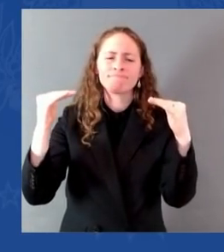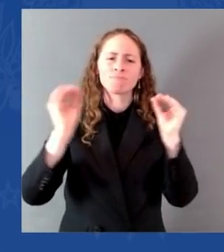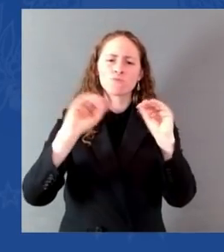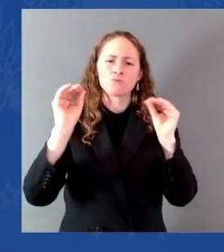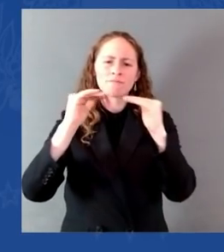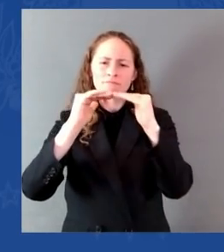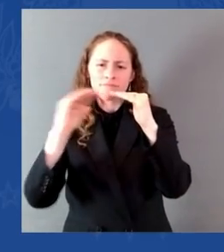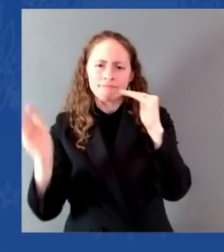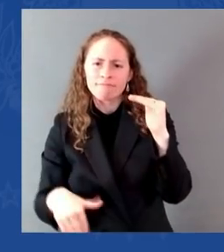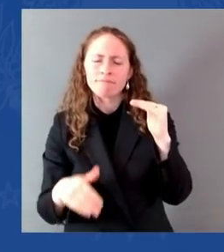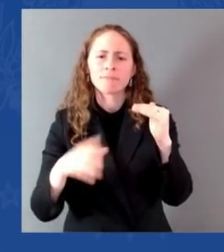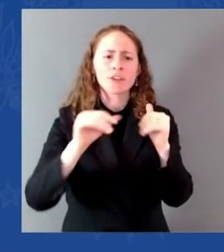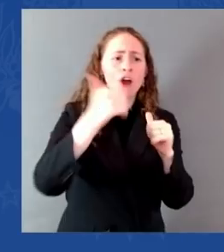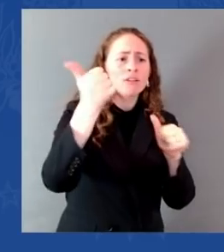He lived the life I had hoped to live.